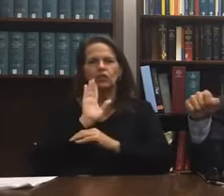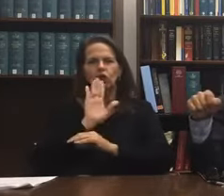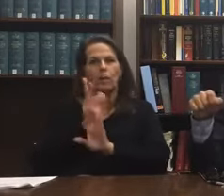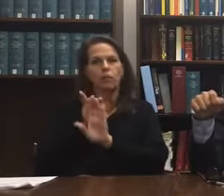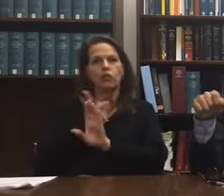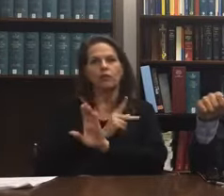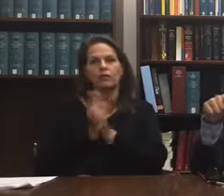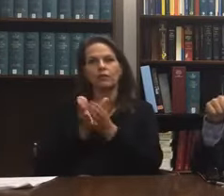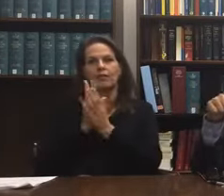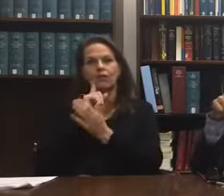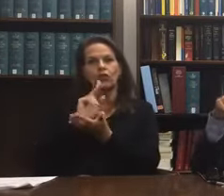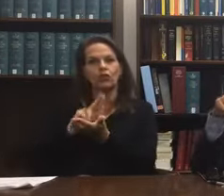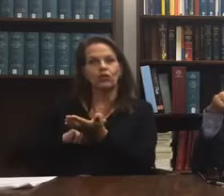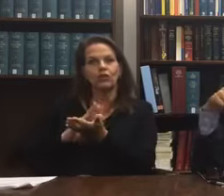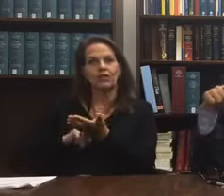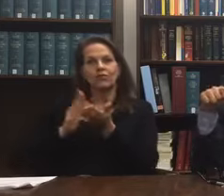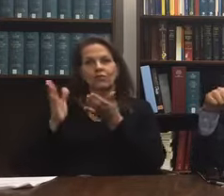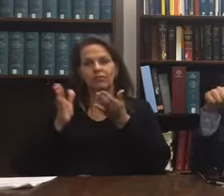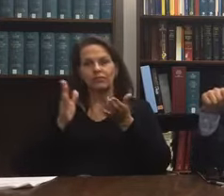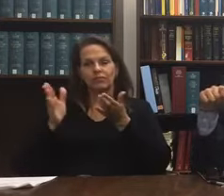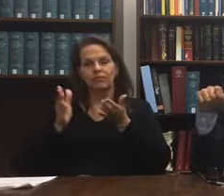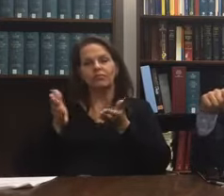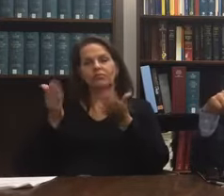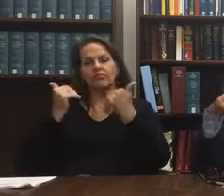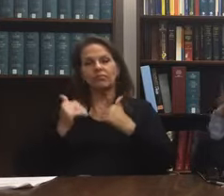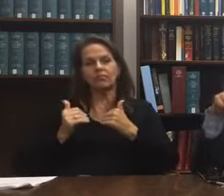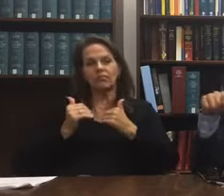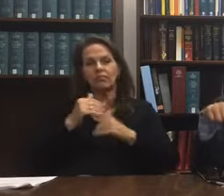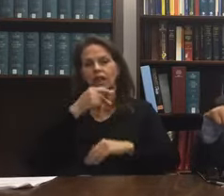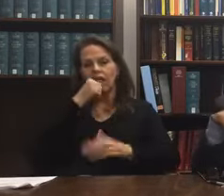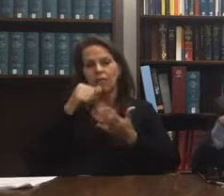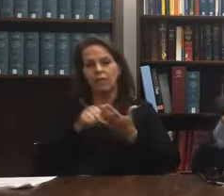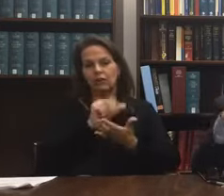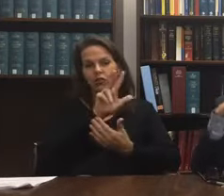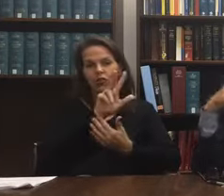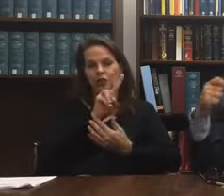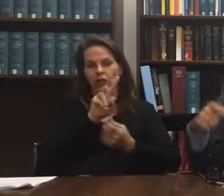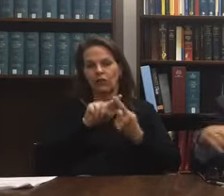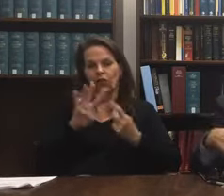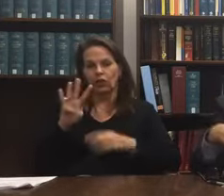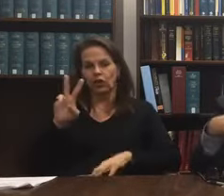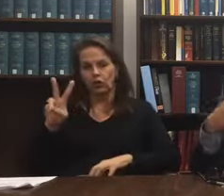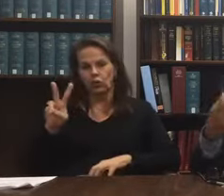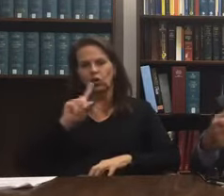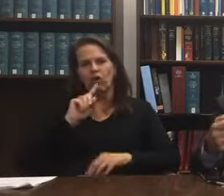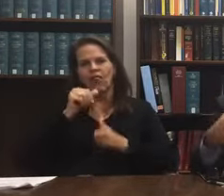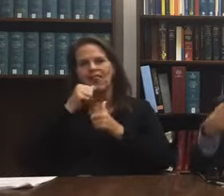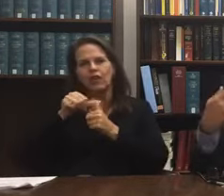for nursing services page 32 to 42 or letters of medical necessity so they'll